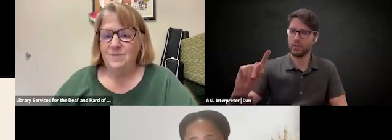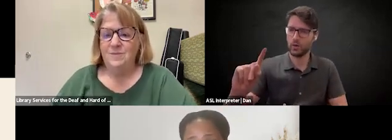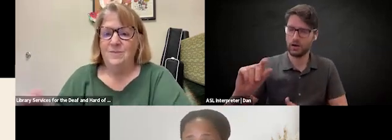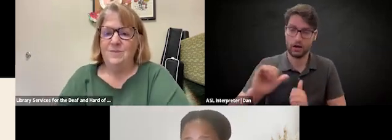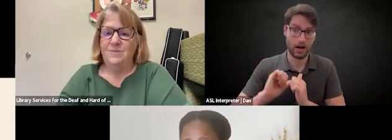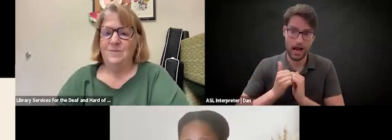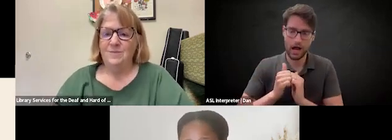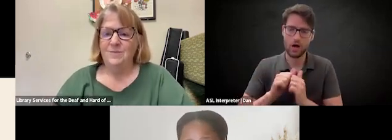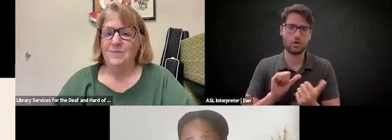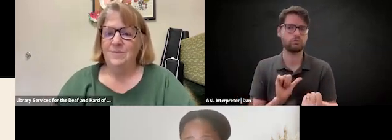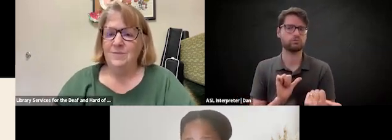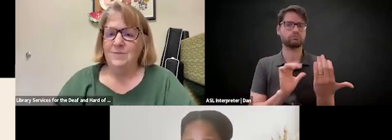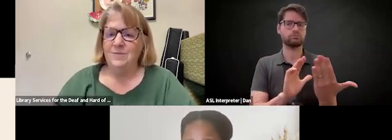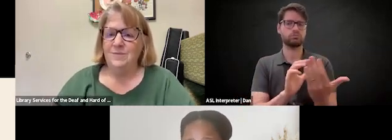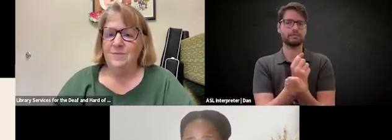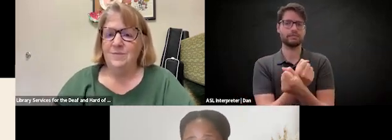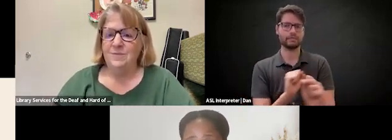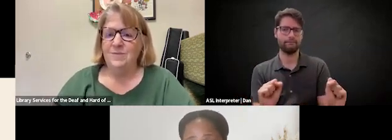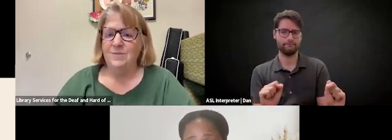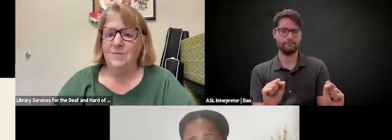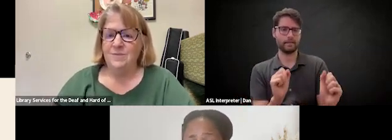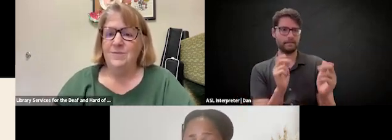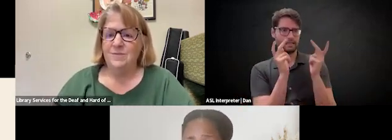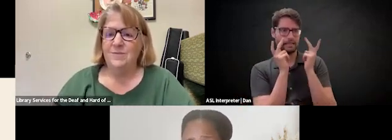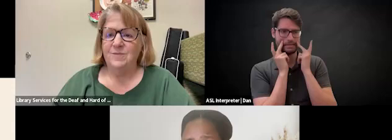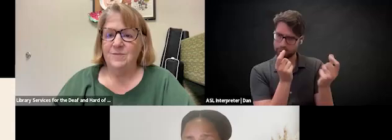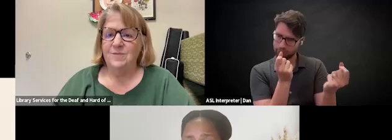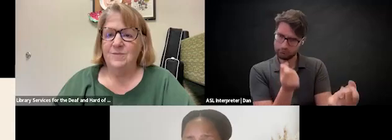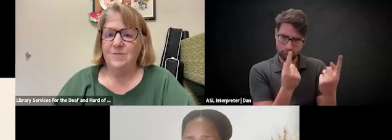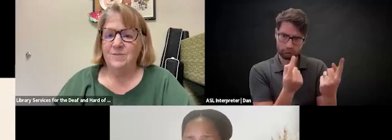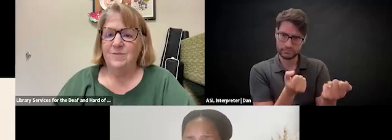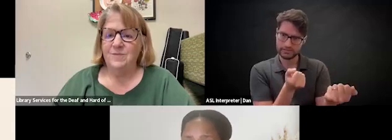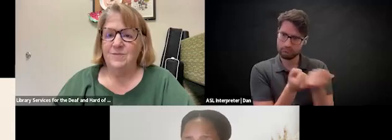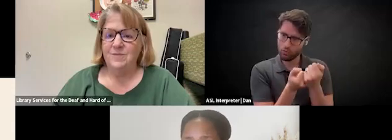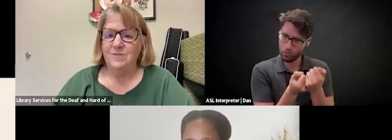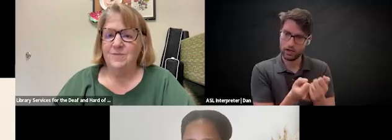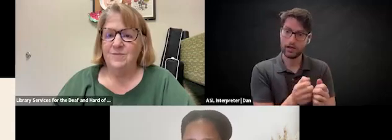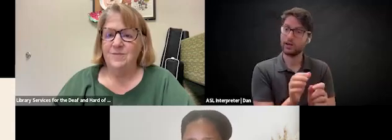and seen, and supported. Um... remember it's not about the behavior,